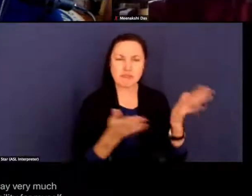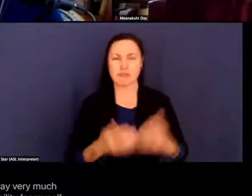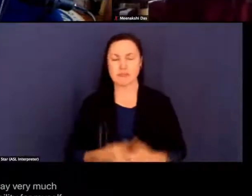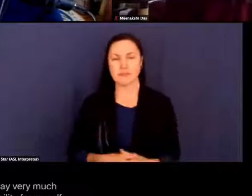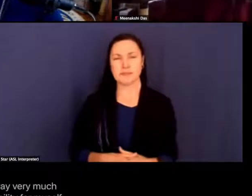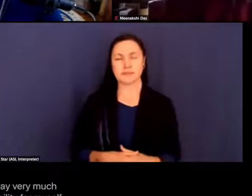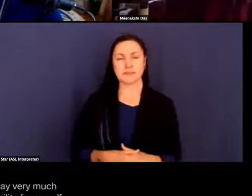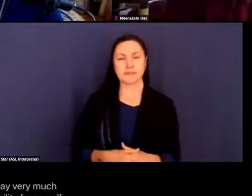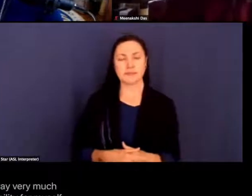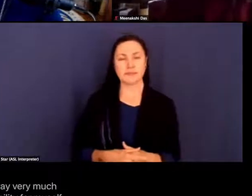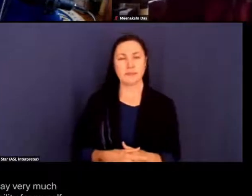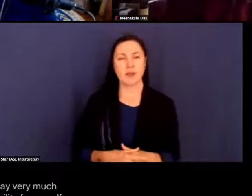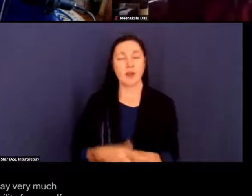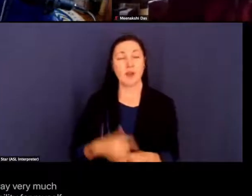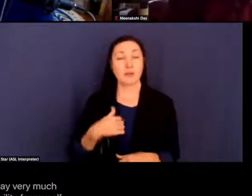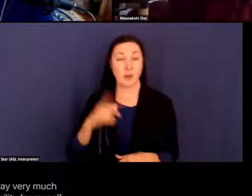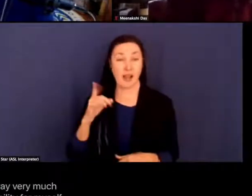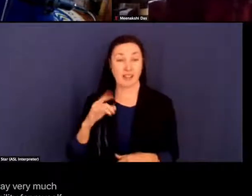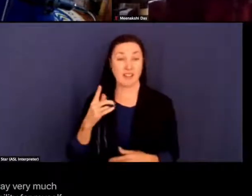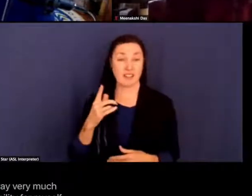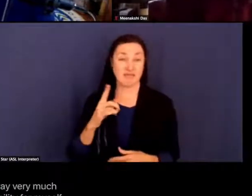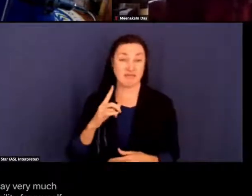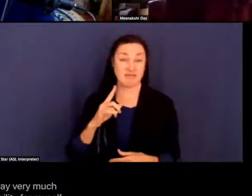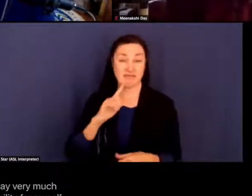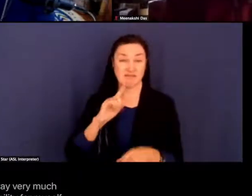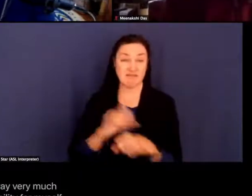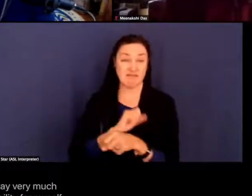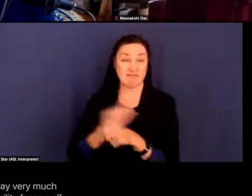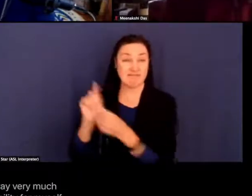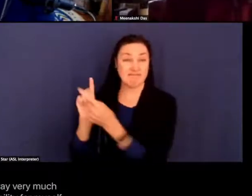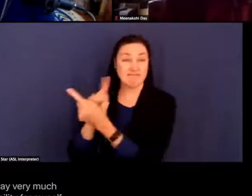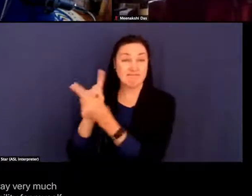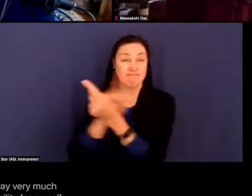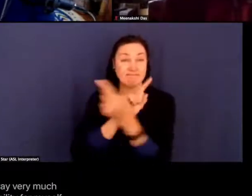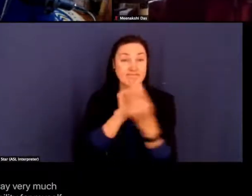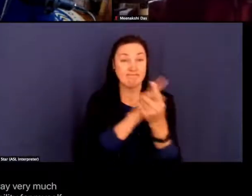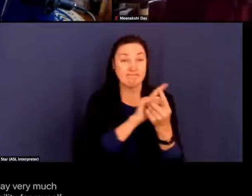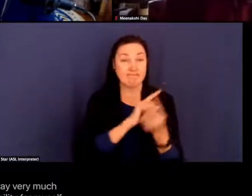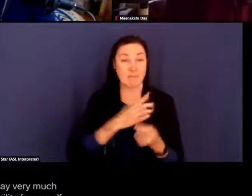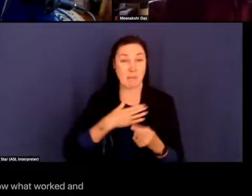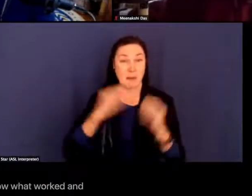So I would go around in action and explain to my professors what would help me the most and